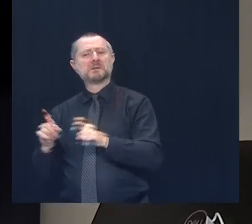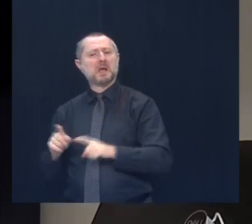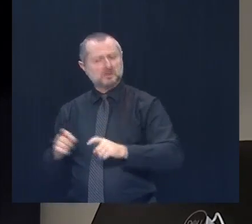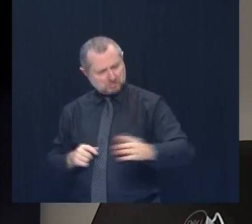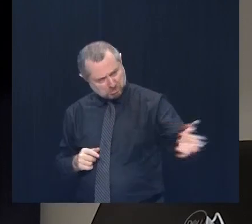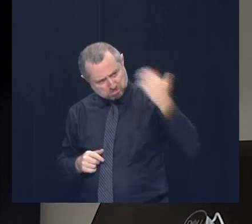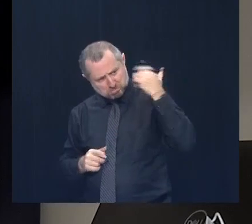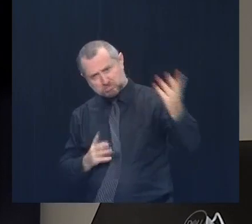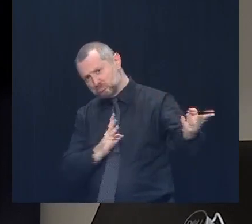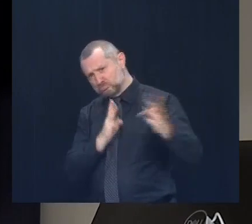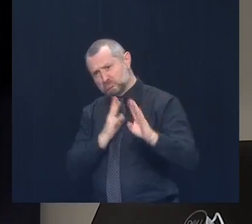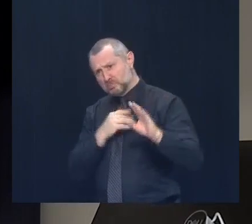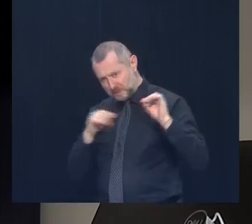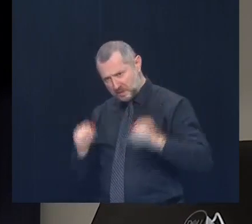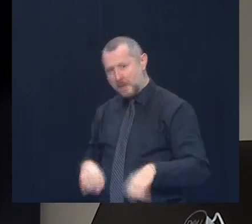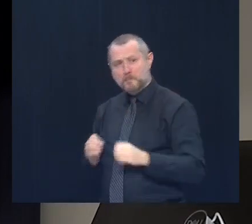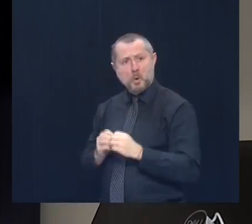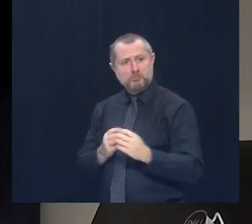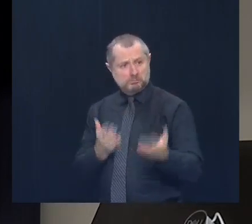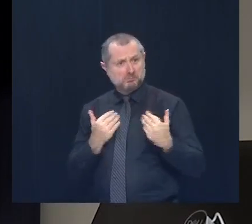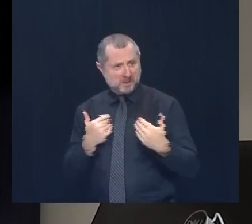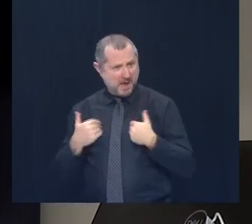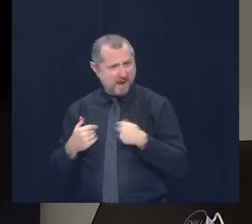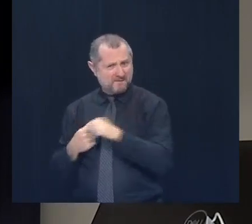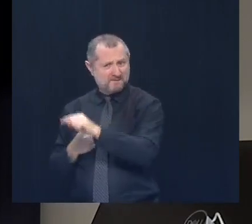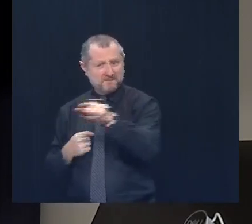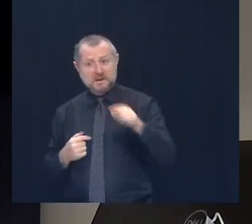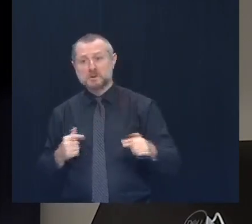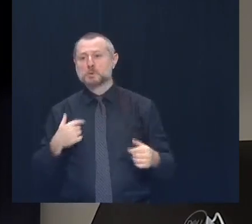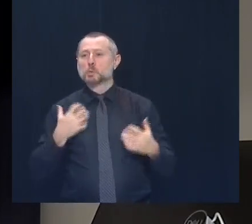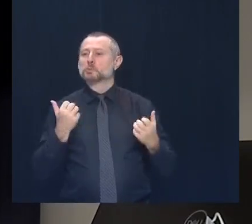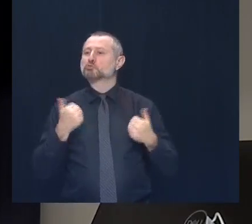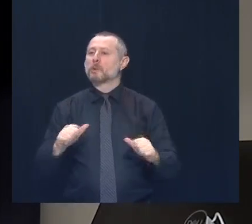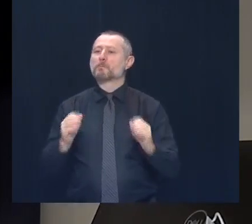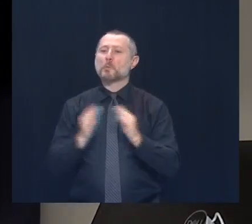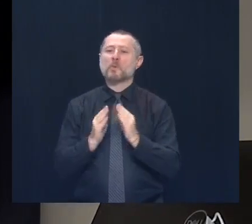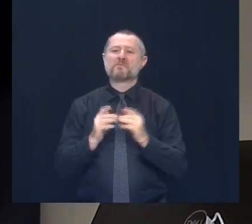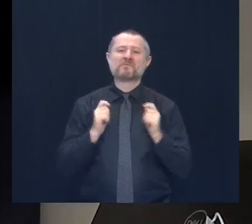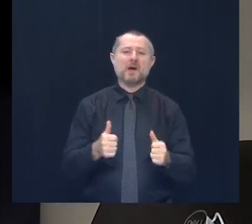OF CAPACITY.Ñi I KNOW YOU CAN GO(? RESULTS.